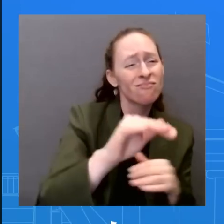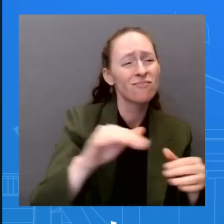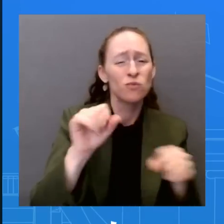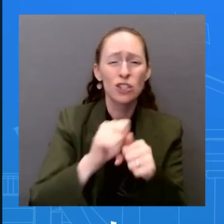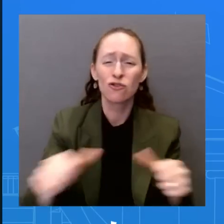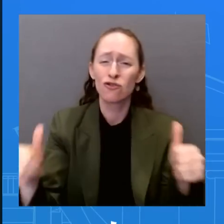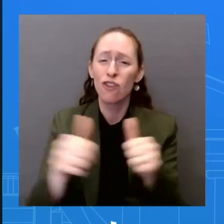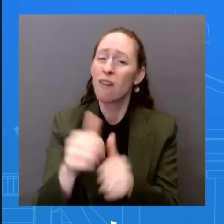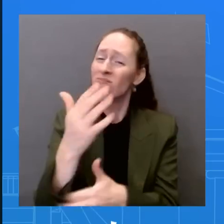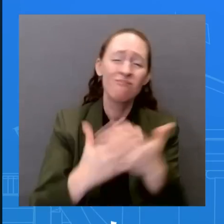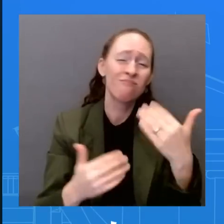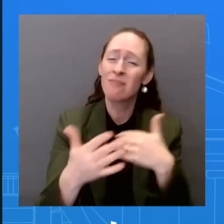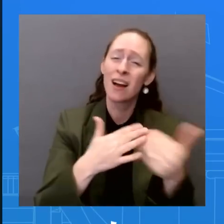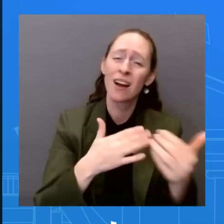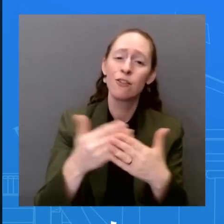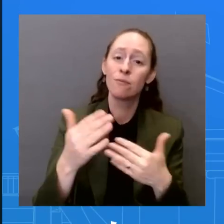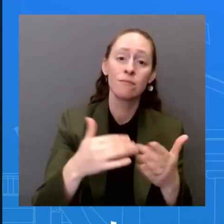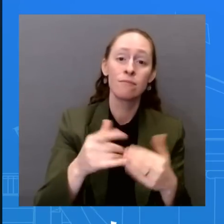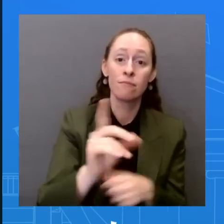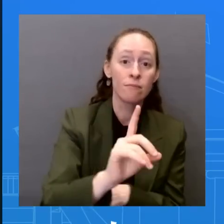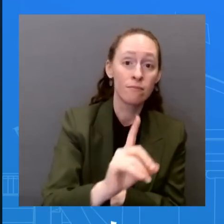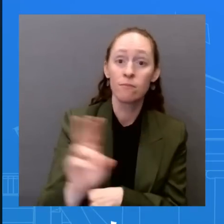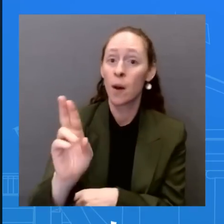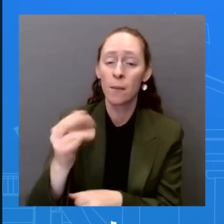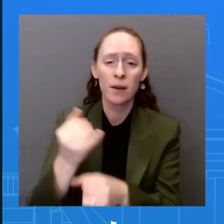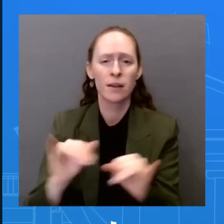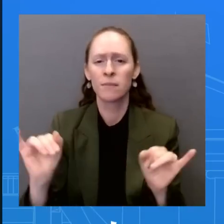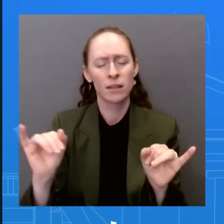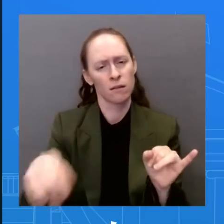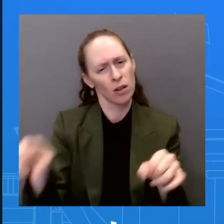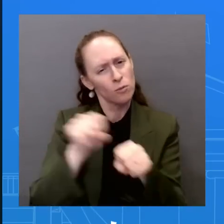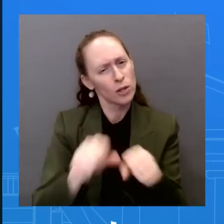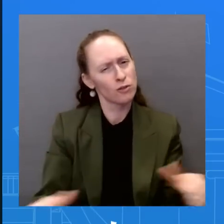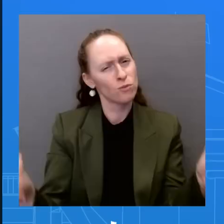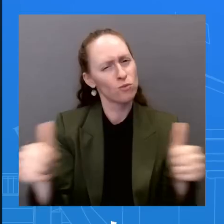and stand against what we were seeing -- these attacks.